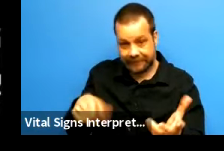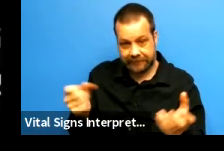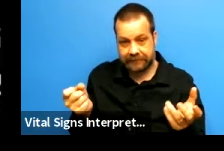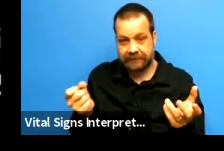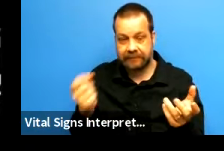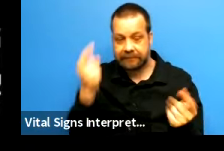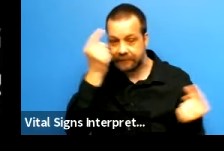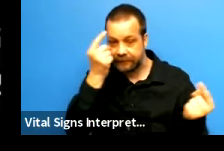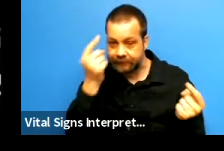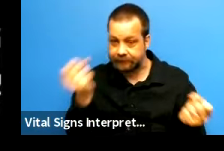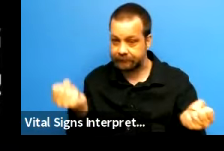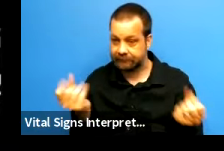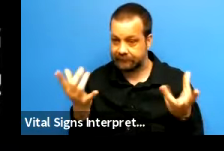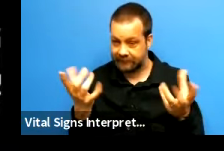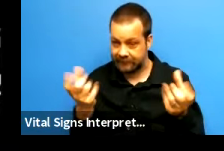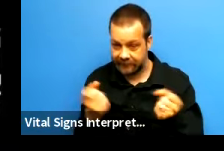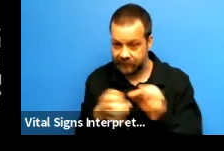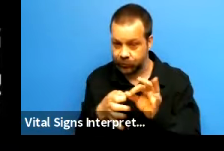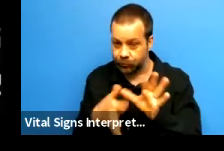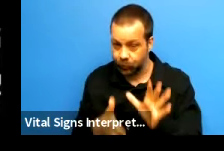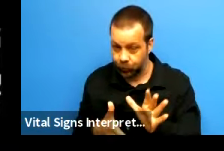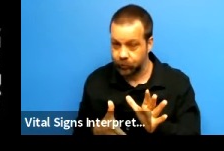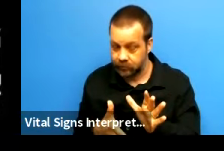and use of American Sign Language interpreters,